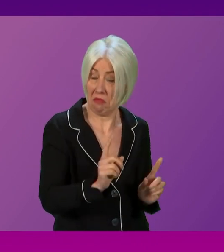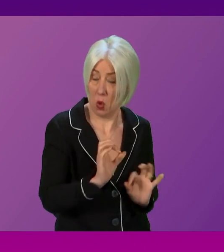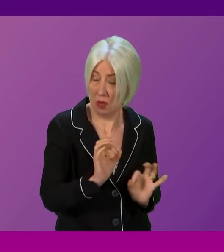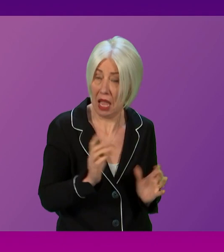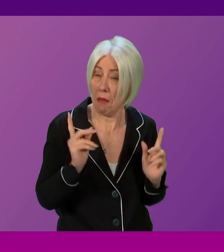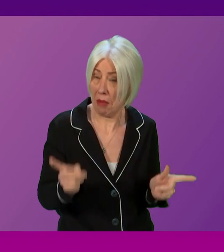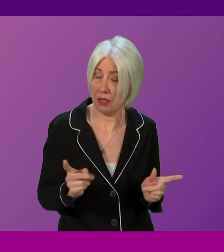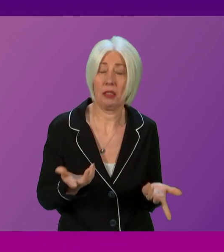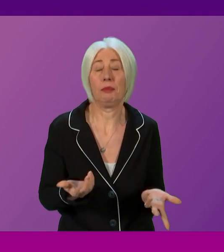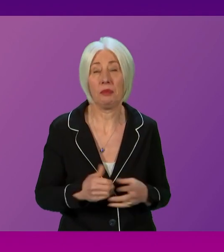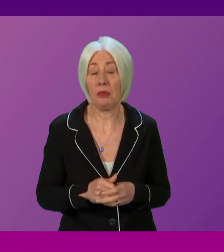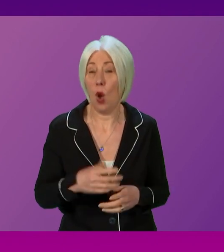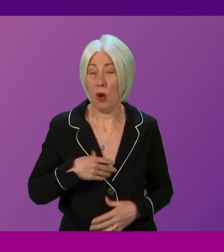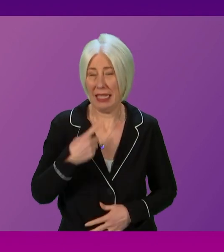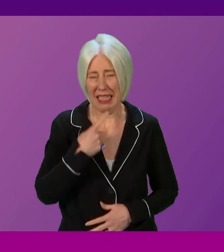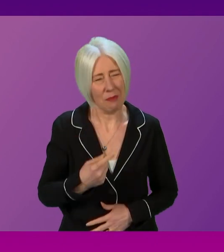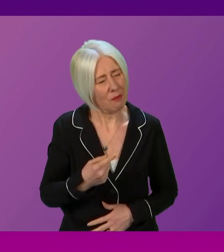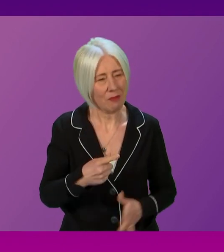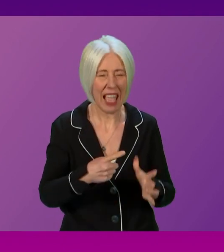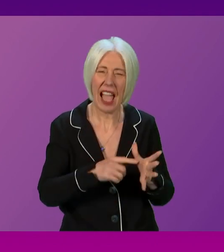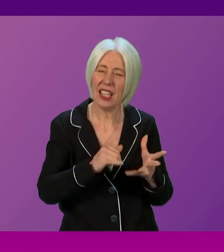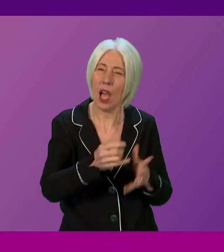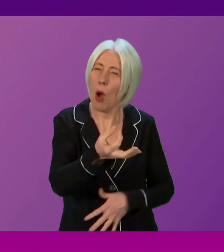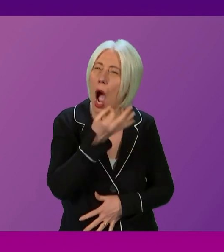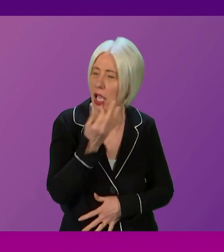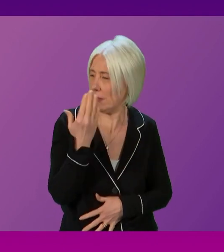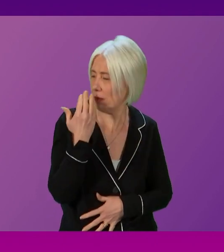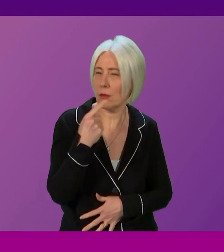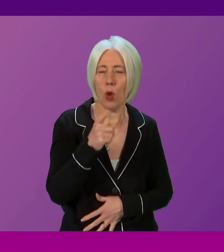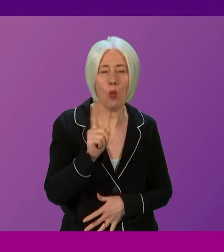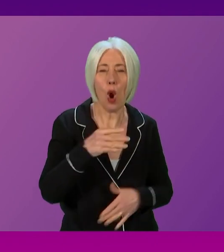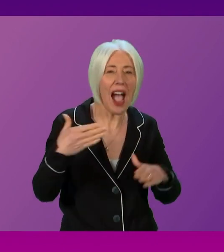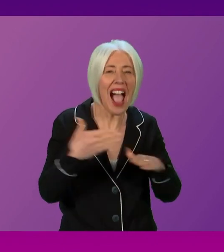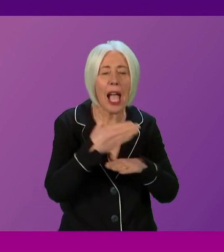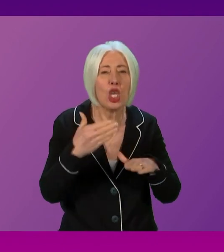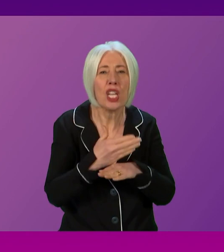My second point is that Anas Sarwar asked me in his previous question what action the Government